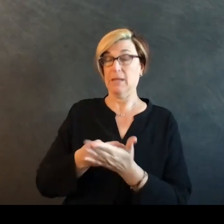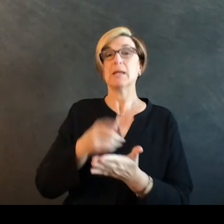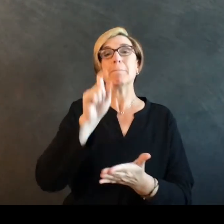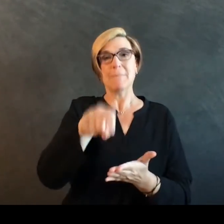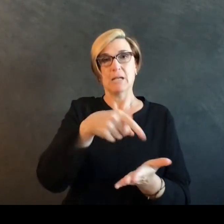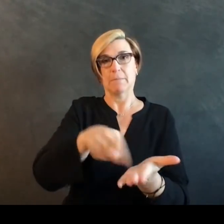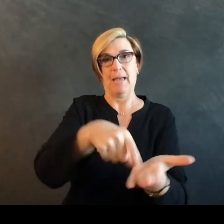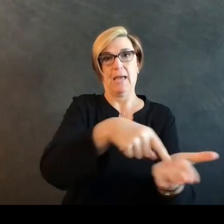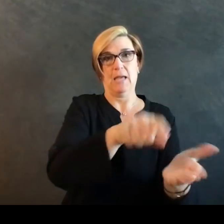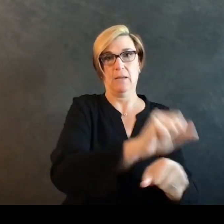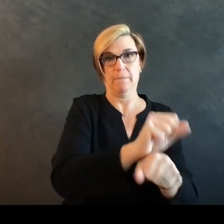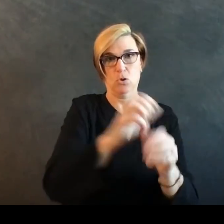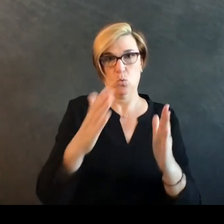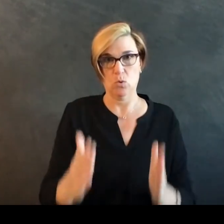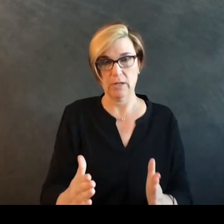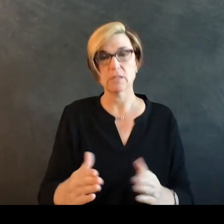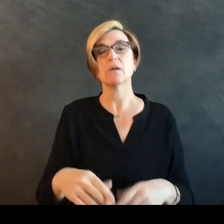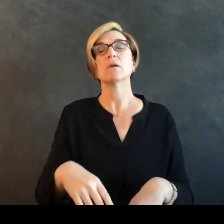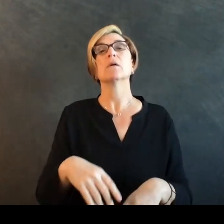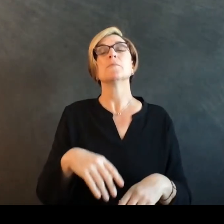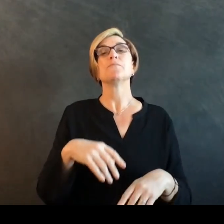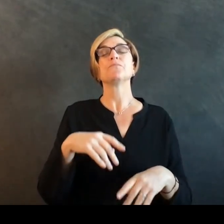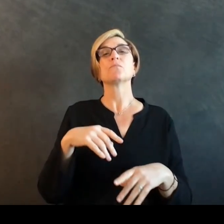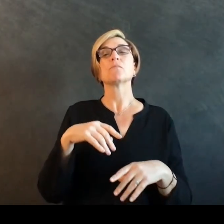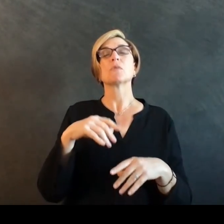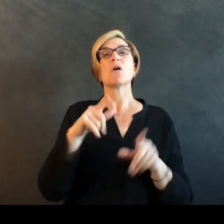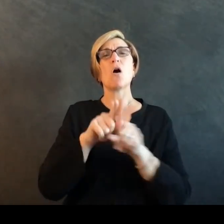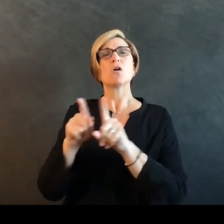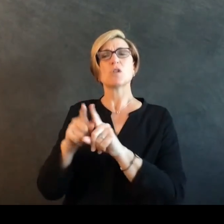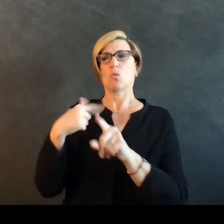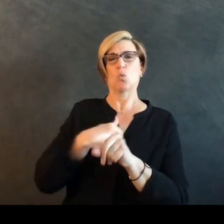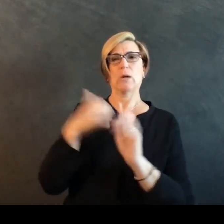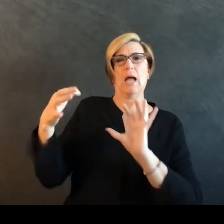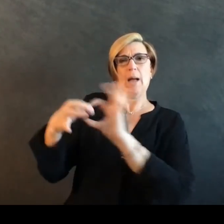the Secretary of Transportation there are requirements to maintain certain